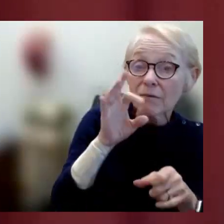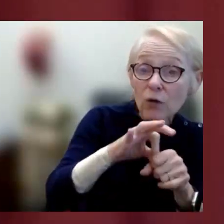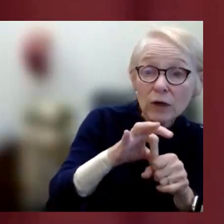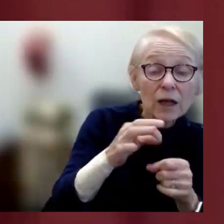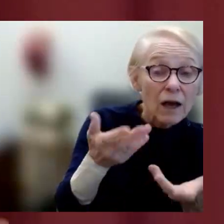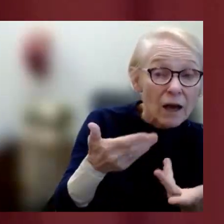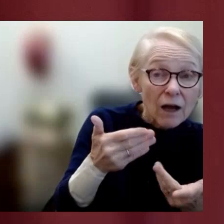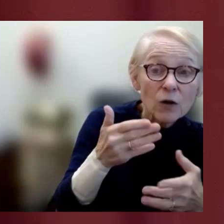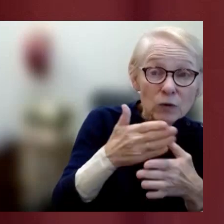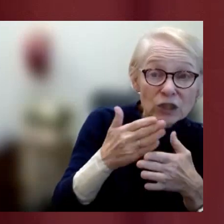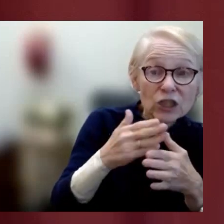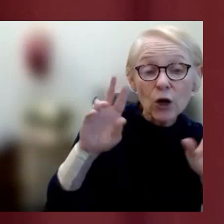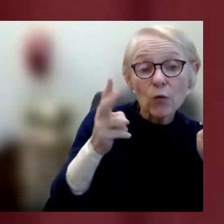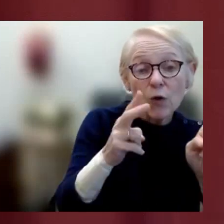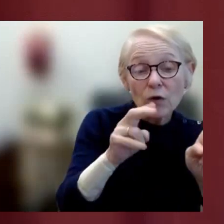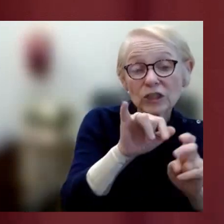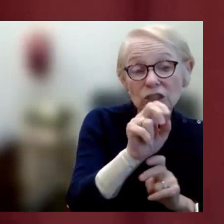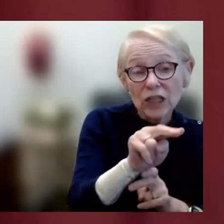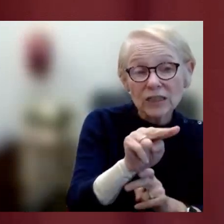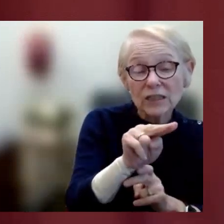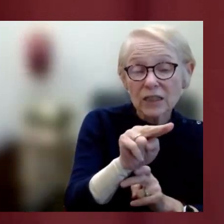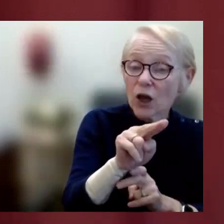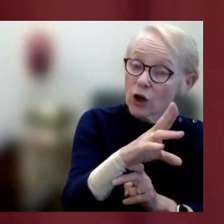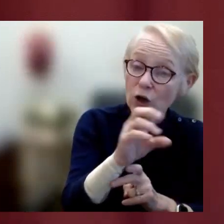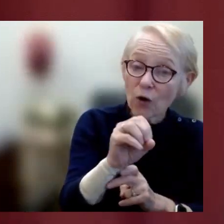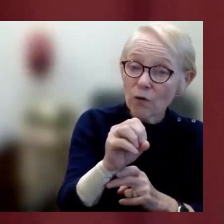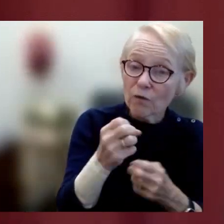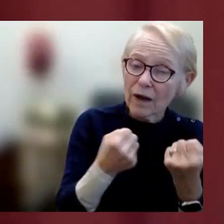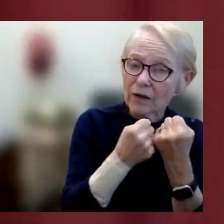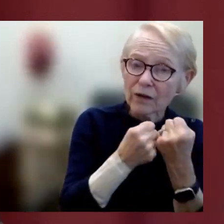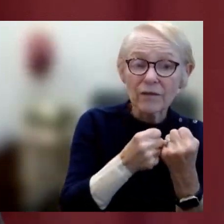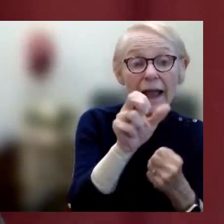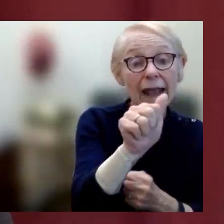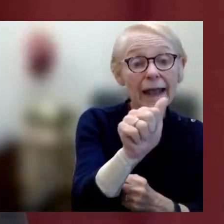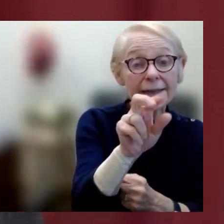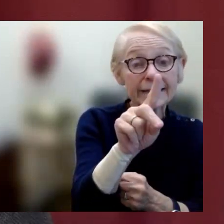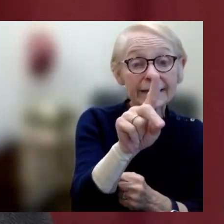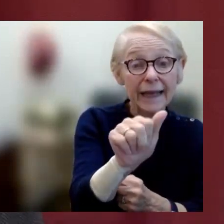a quote from Justin Dart who is the co-founder of the Ada and also of the American Association